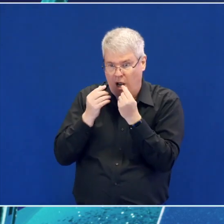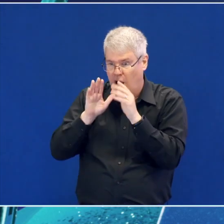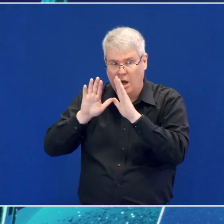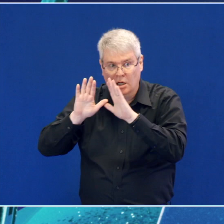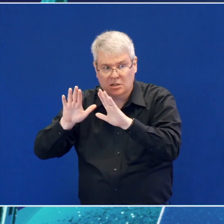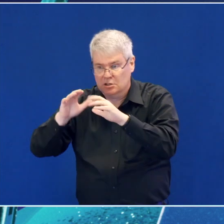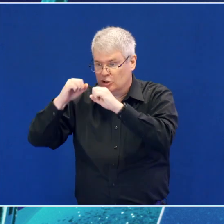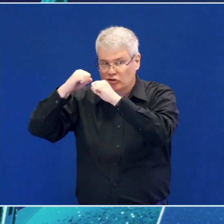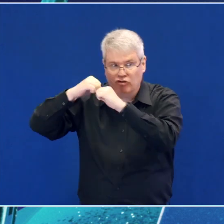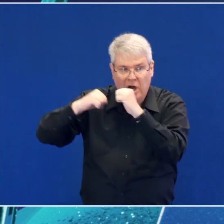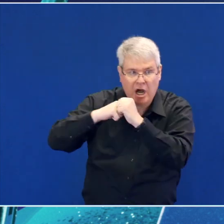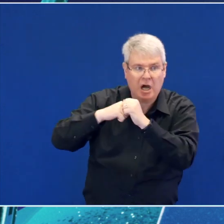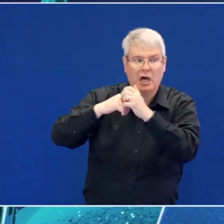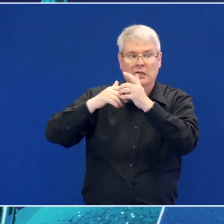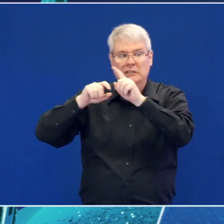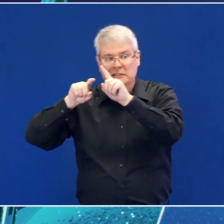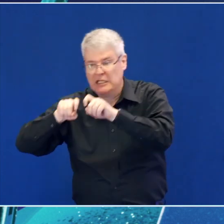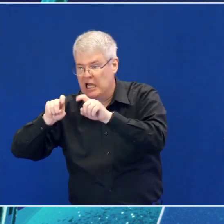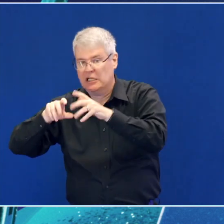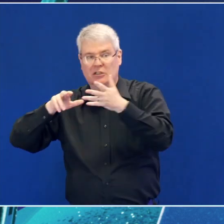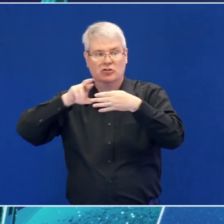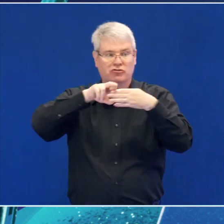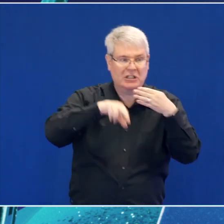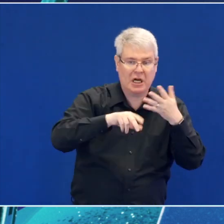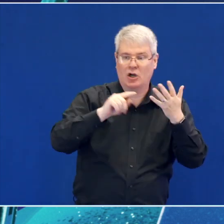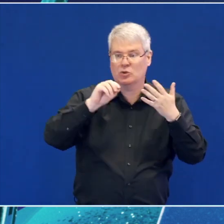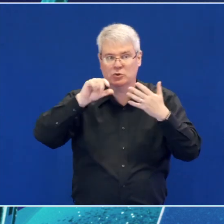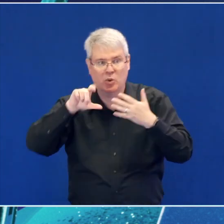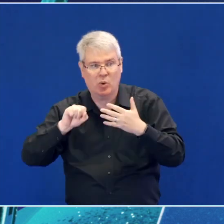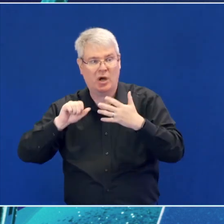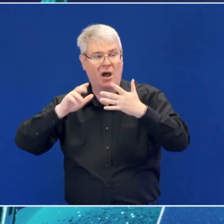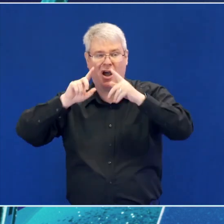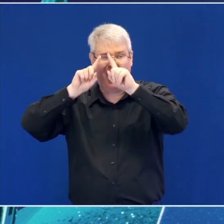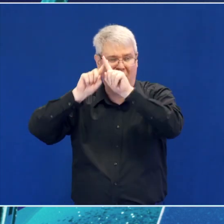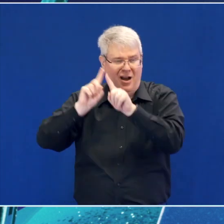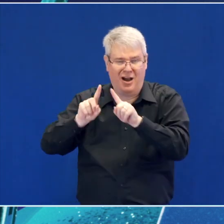by current tools, well I can tell you that those kinds of things are possible, and we're doing those today.